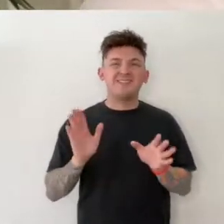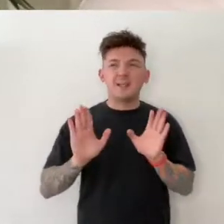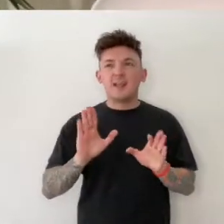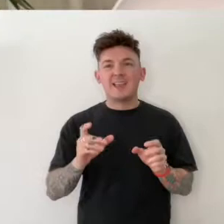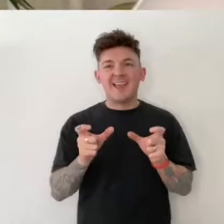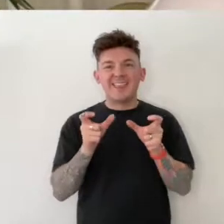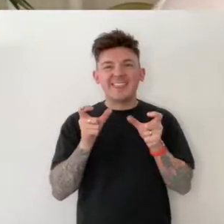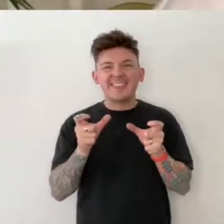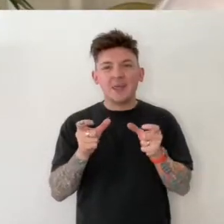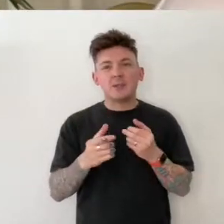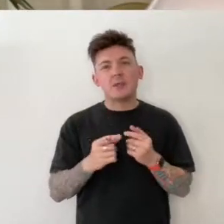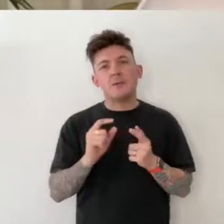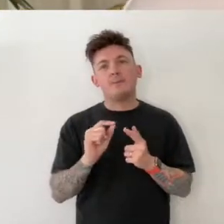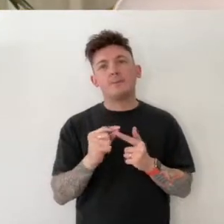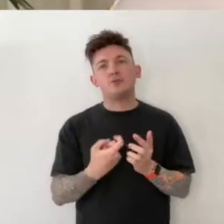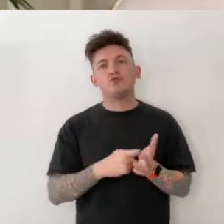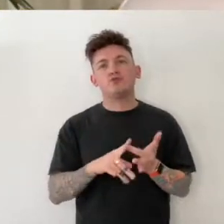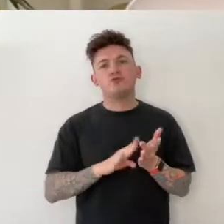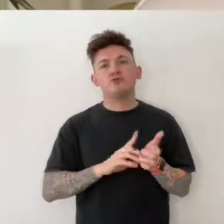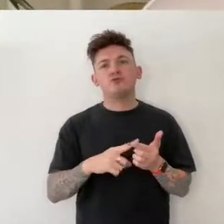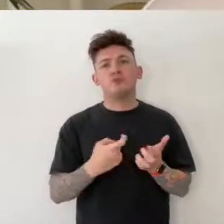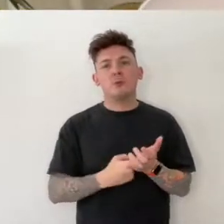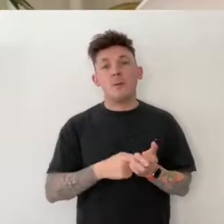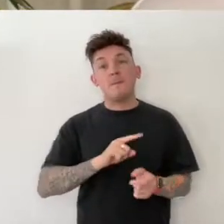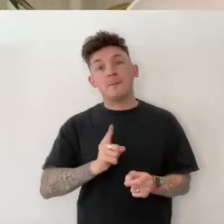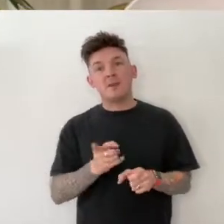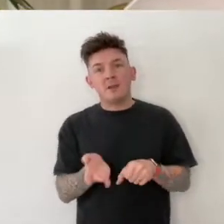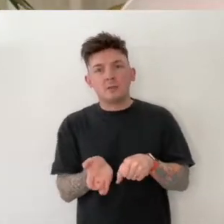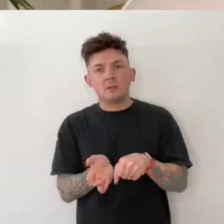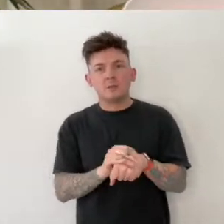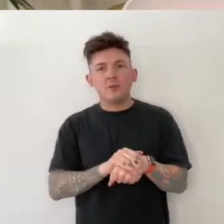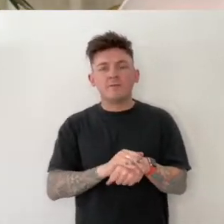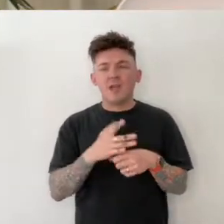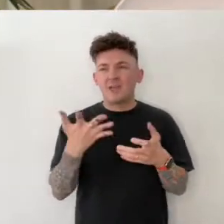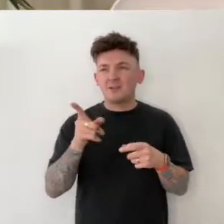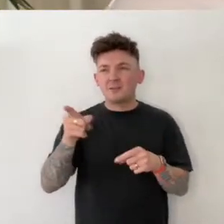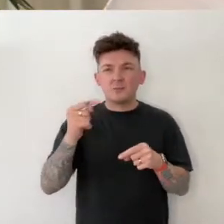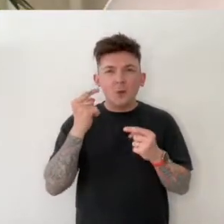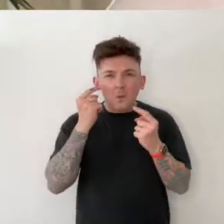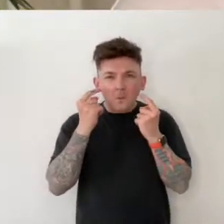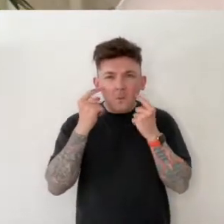but it also covers any imperfections you've got. now what I would do, i'll do this eye